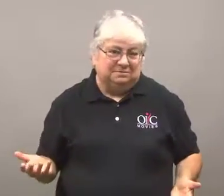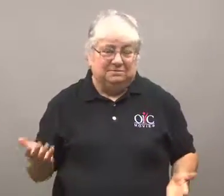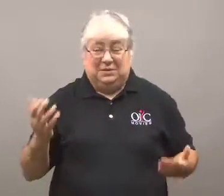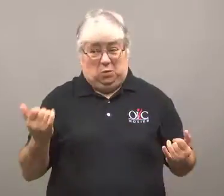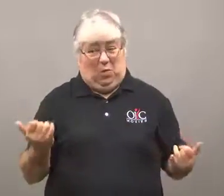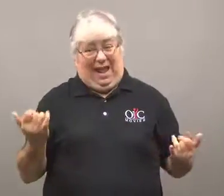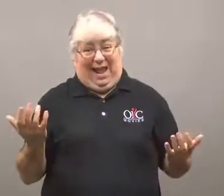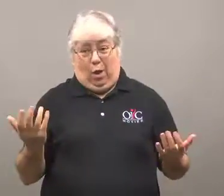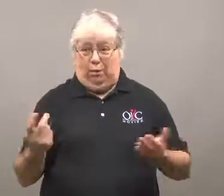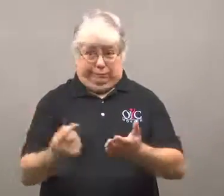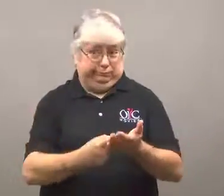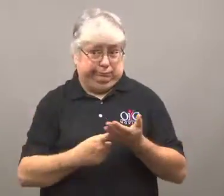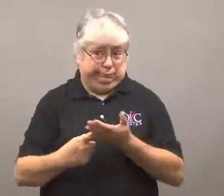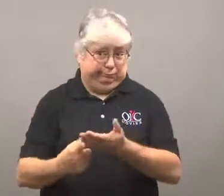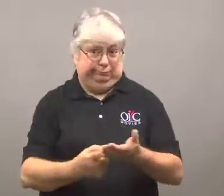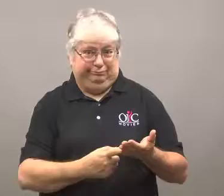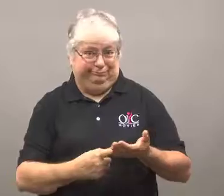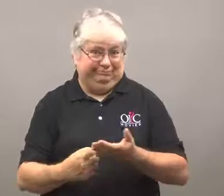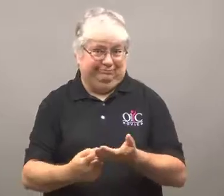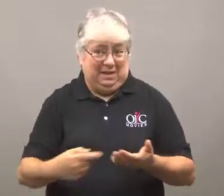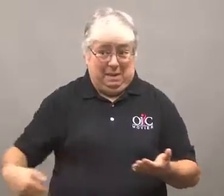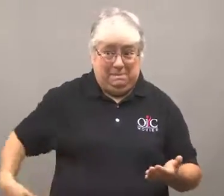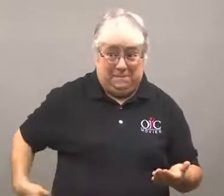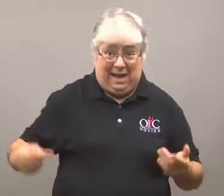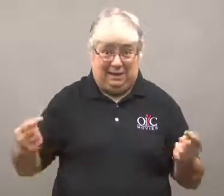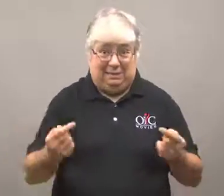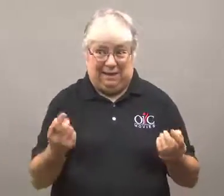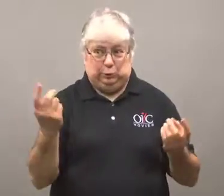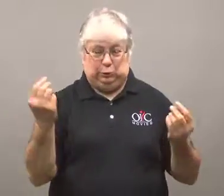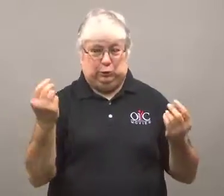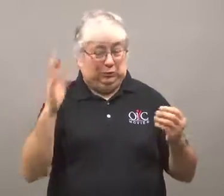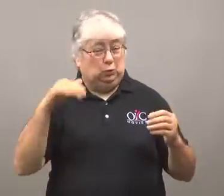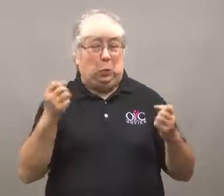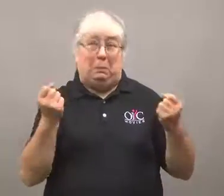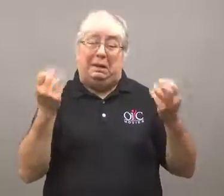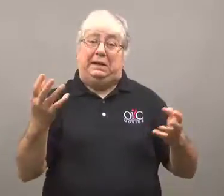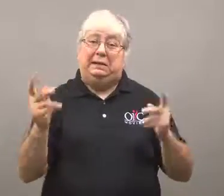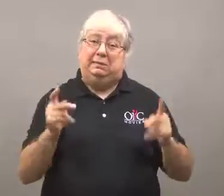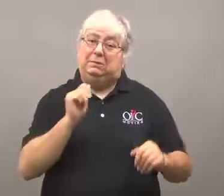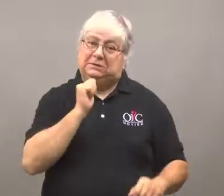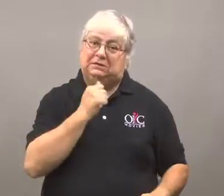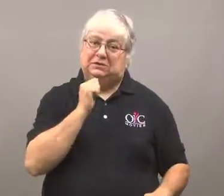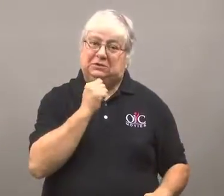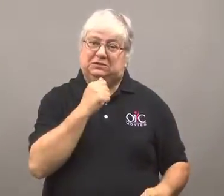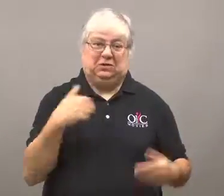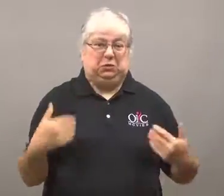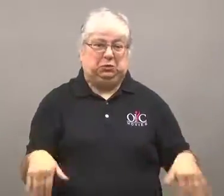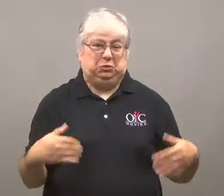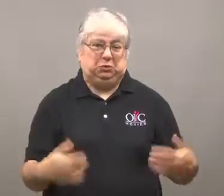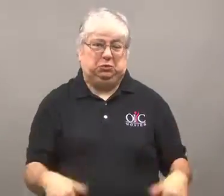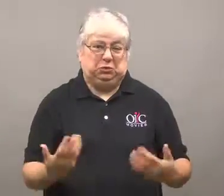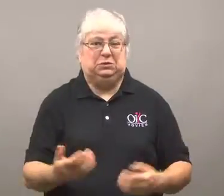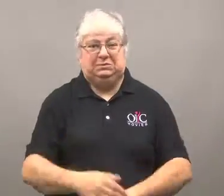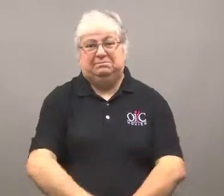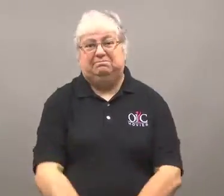So now this has opened up a discussion on how to treat back pain. A lot of people suffer from it.